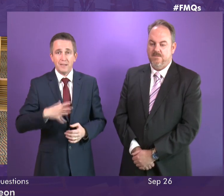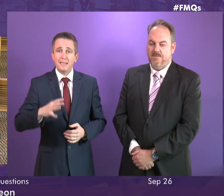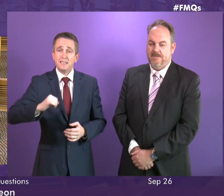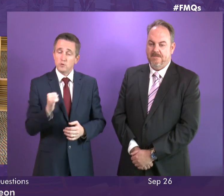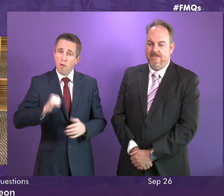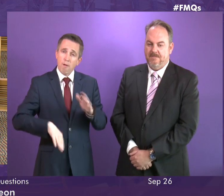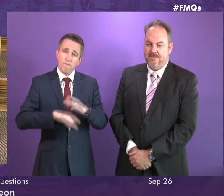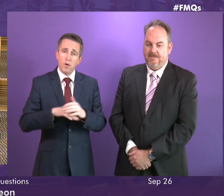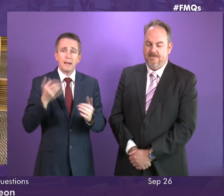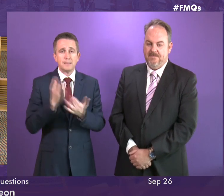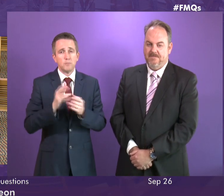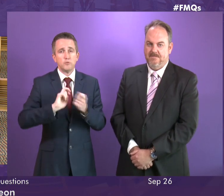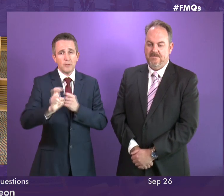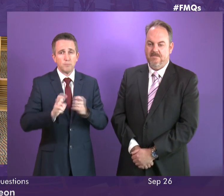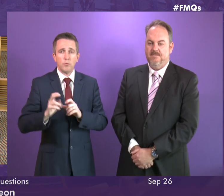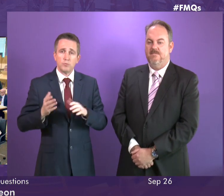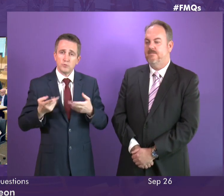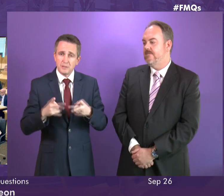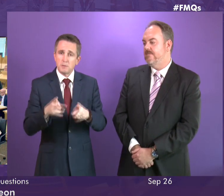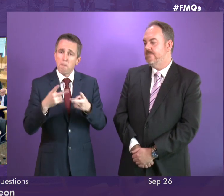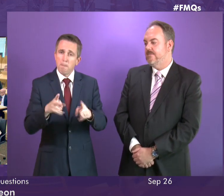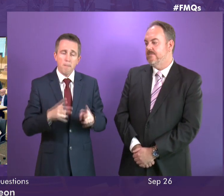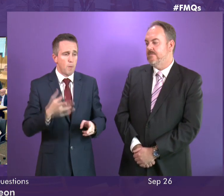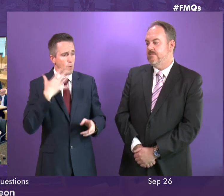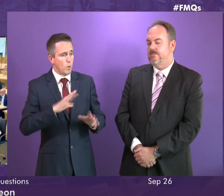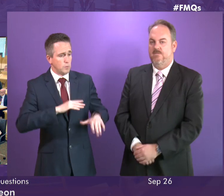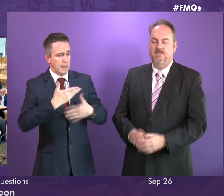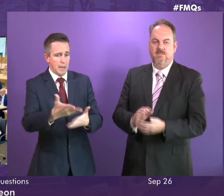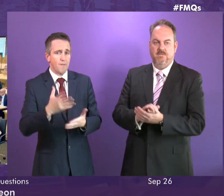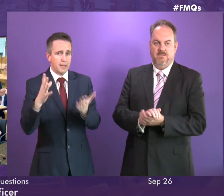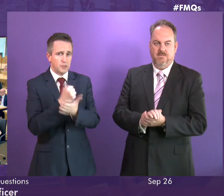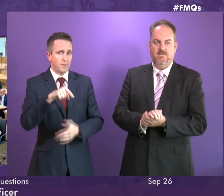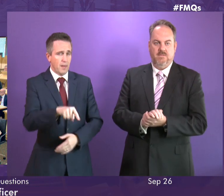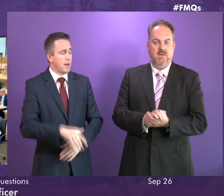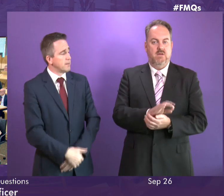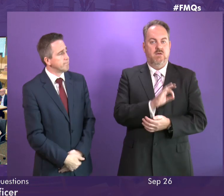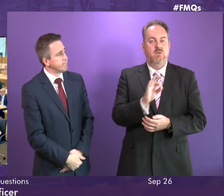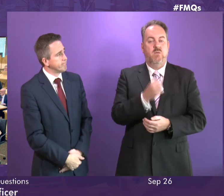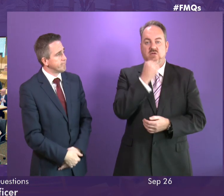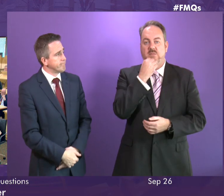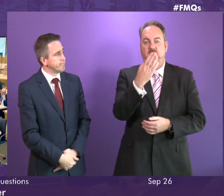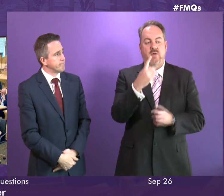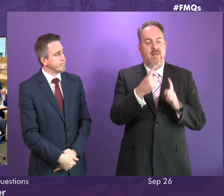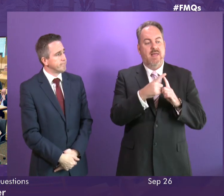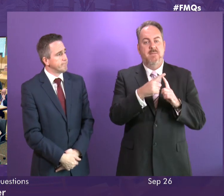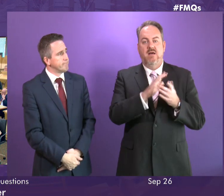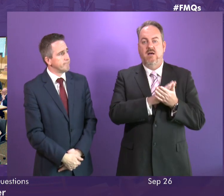system. The Government is absolutely committed to ensuring that we are taking action to deliver that. Vaping Products 4. Emma Harper (South Scotland) (SNP):